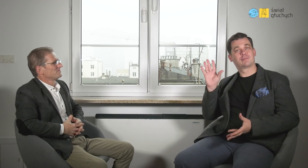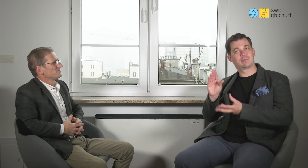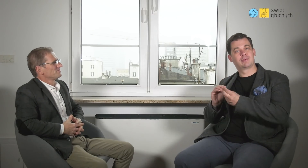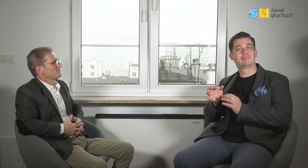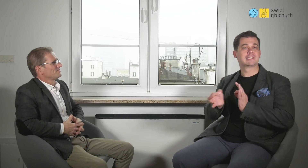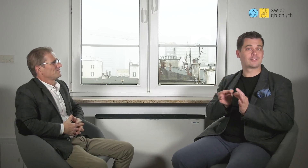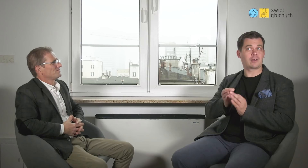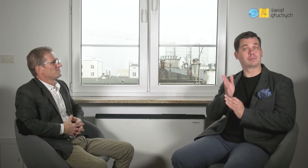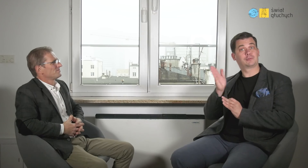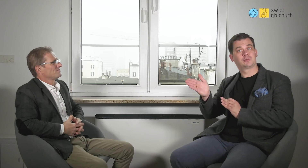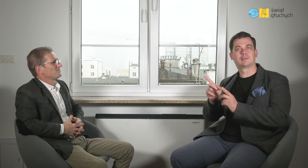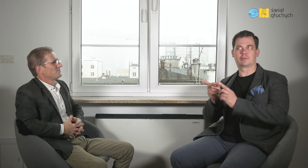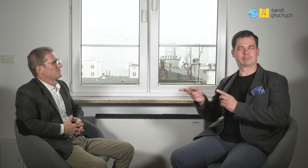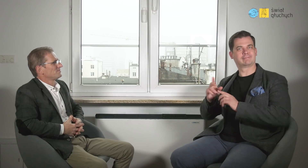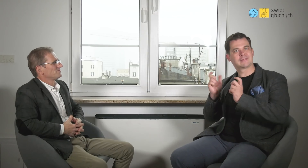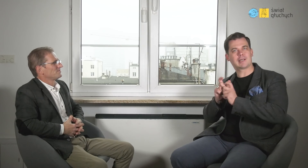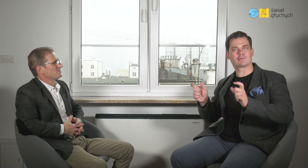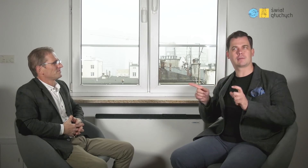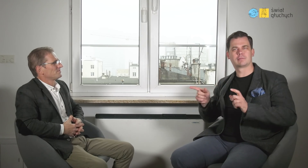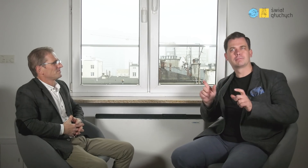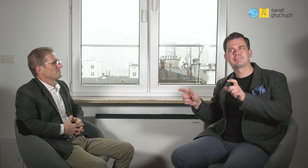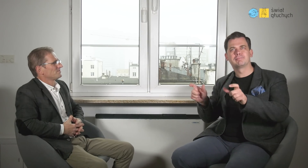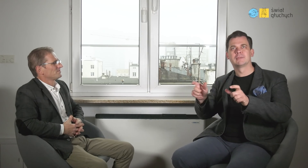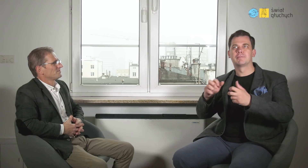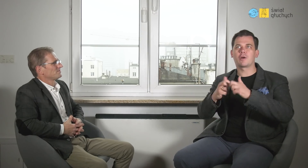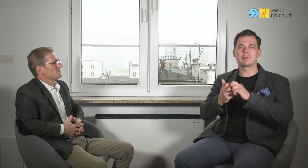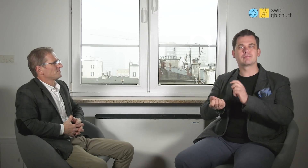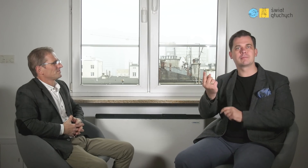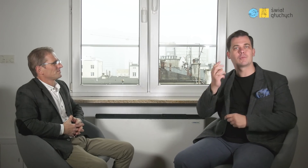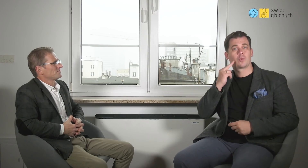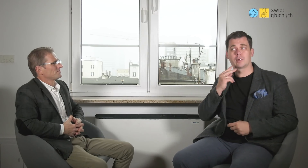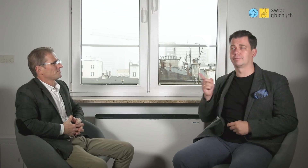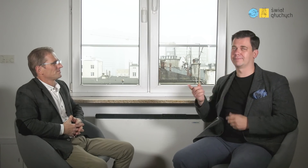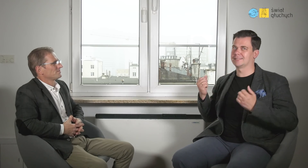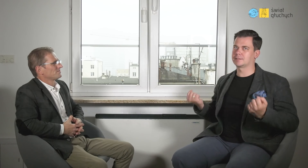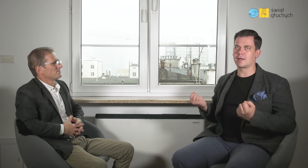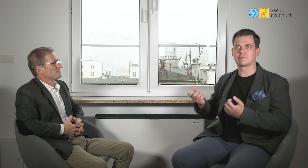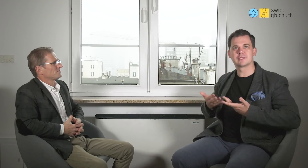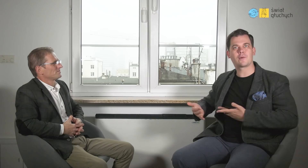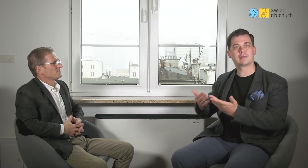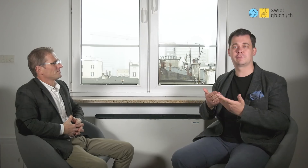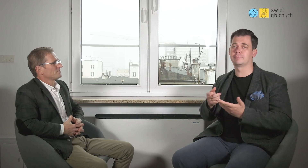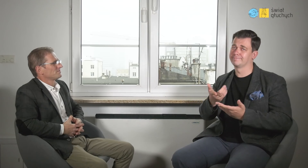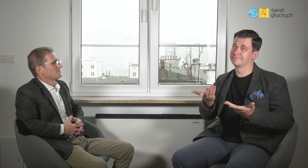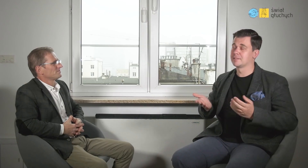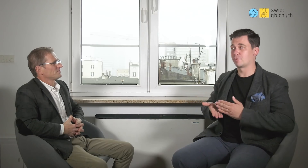You see, it was a piece of history, about what was and what will be thanks to the Federation, in which they deal with the problems of deaf people.